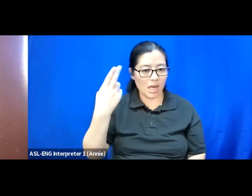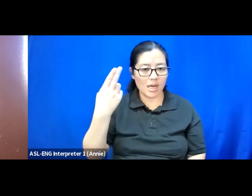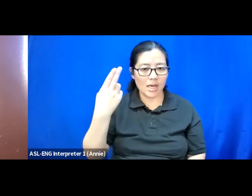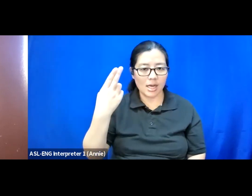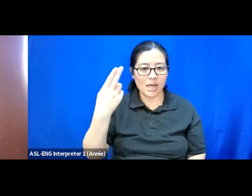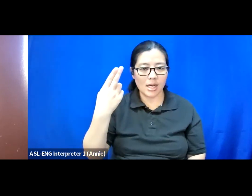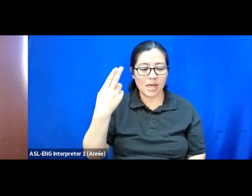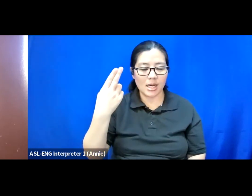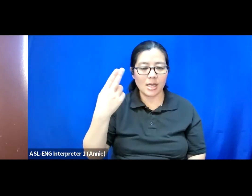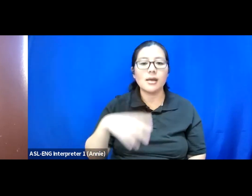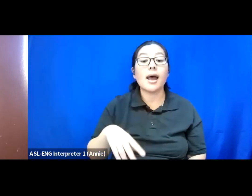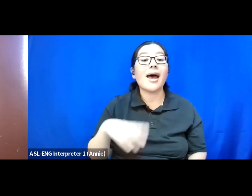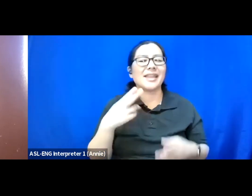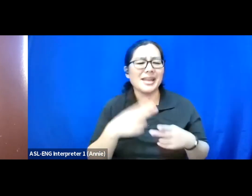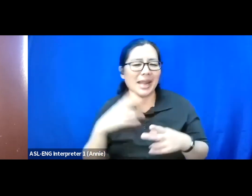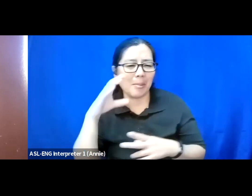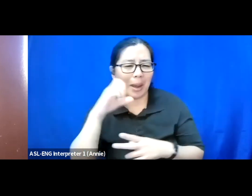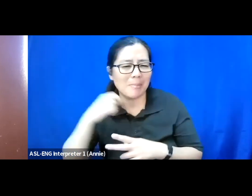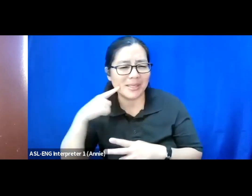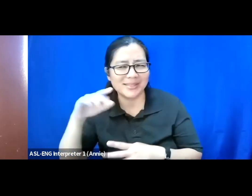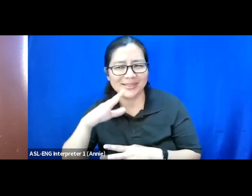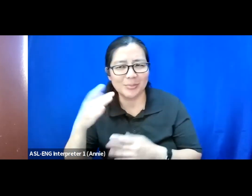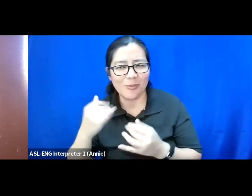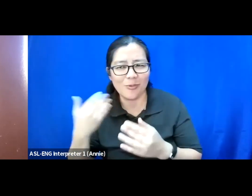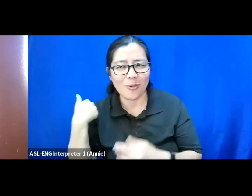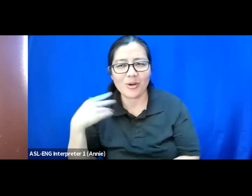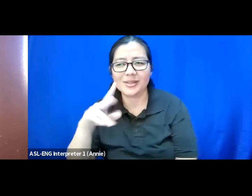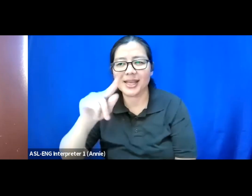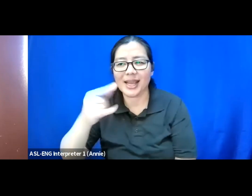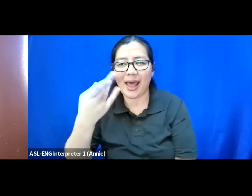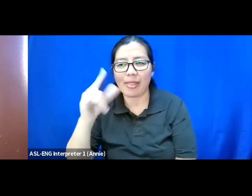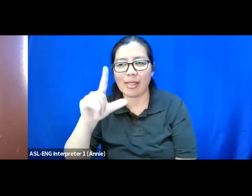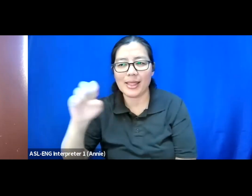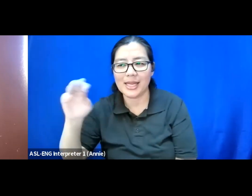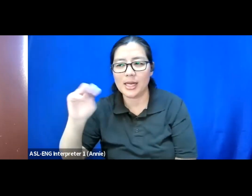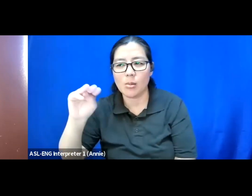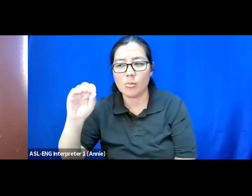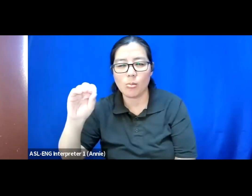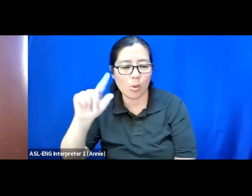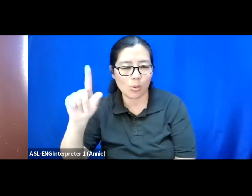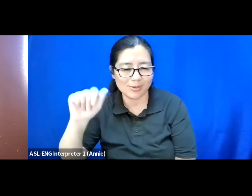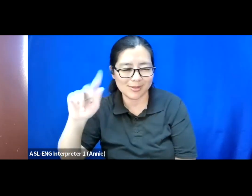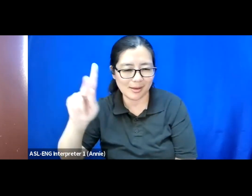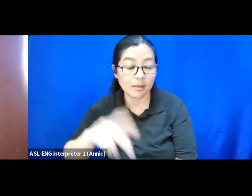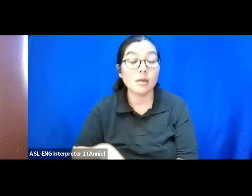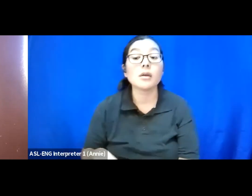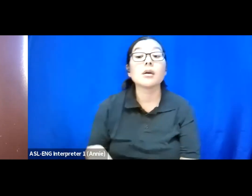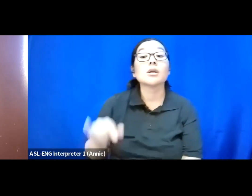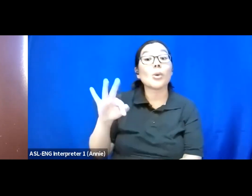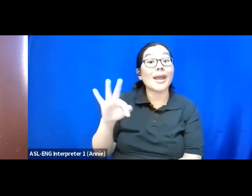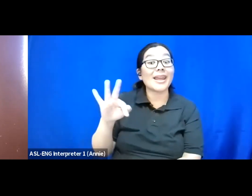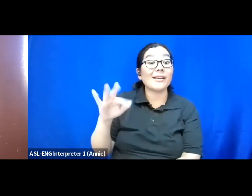for our next Tiger Talk event on October 12th. The title of this program is called The Lyrical Labor